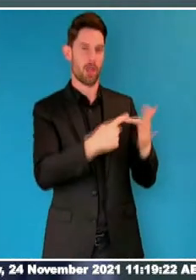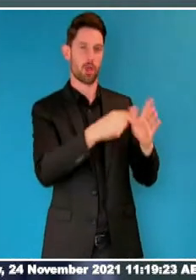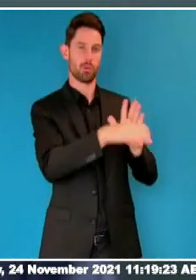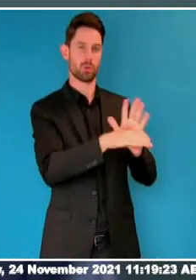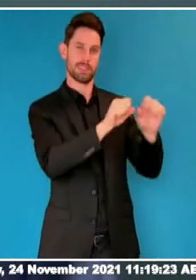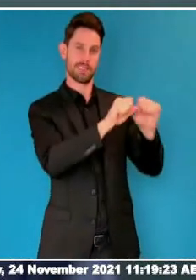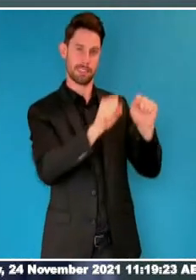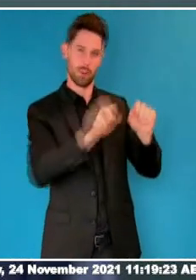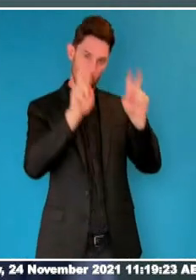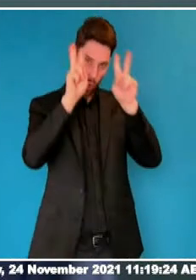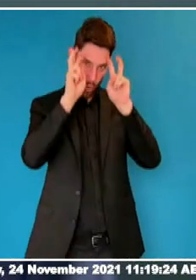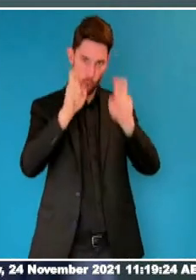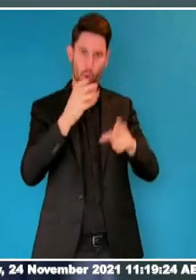same thing and effectively asked the same question.